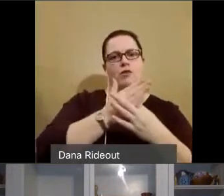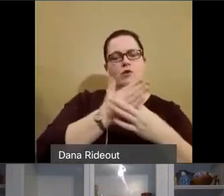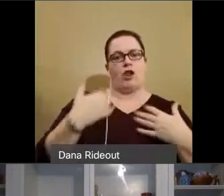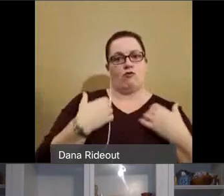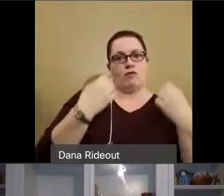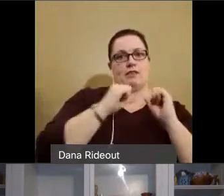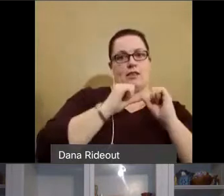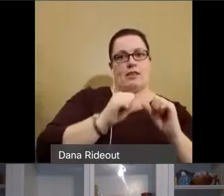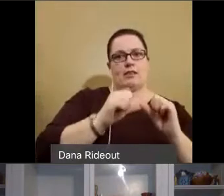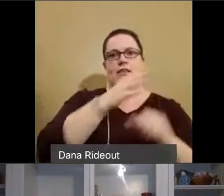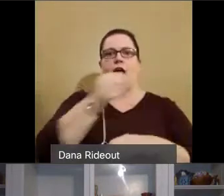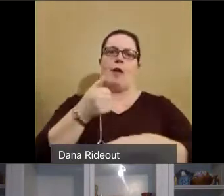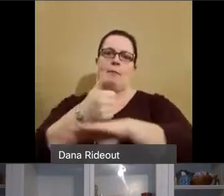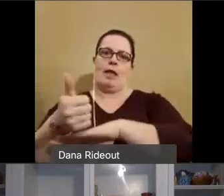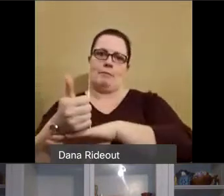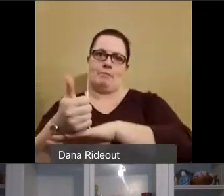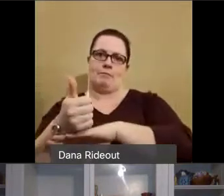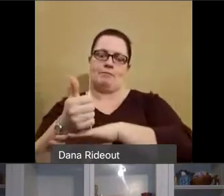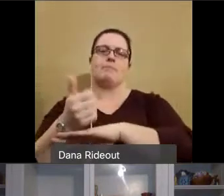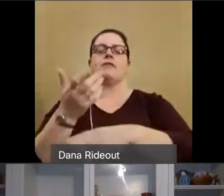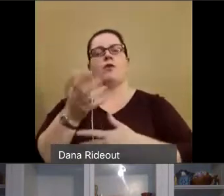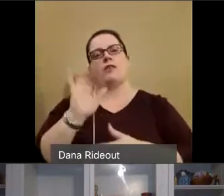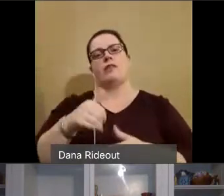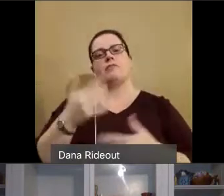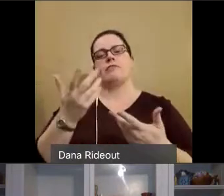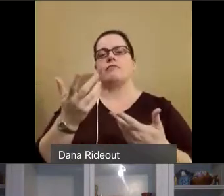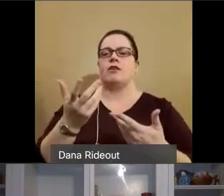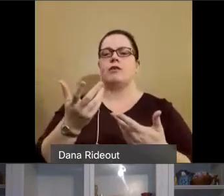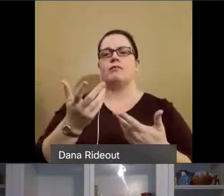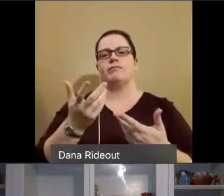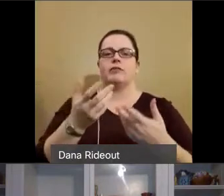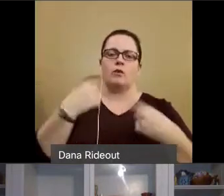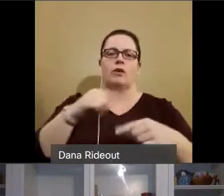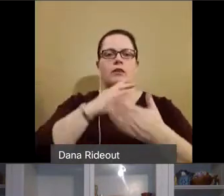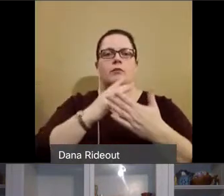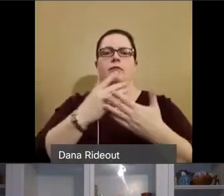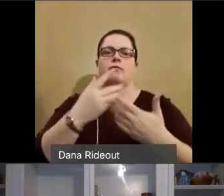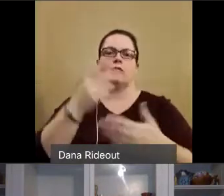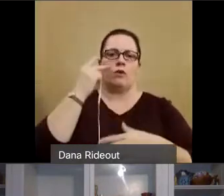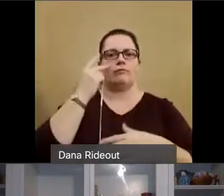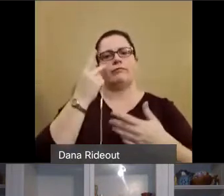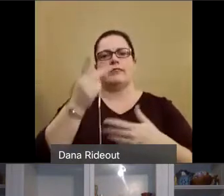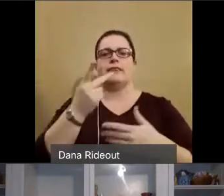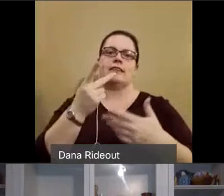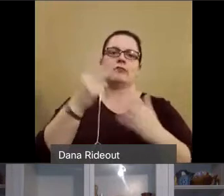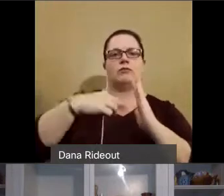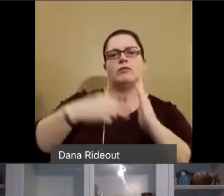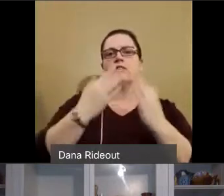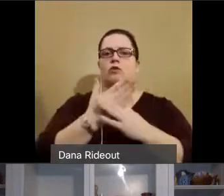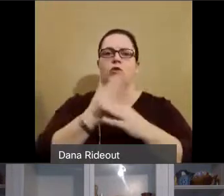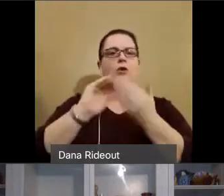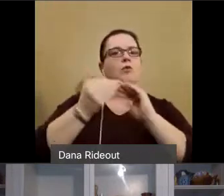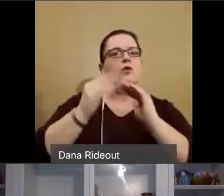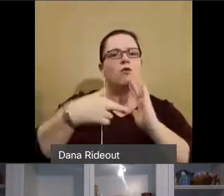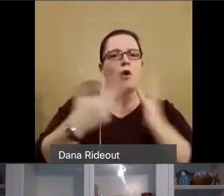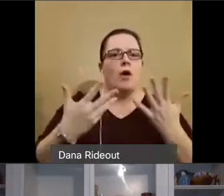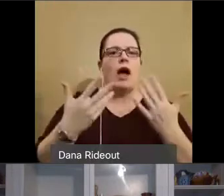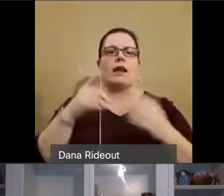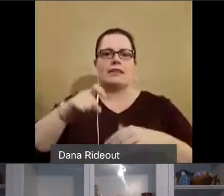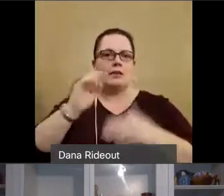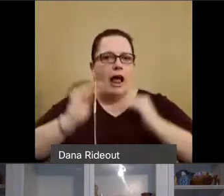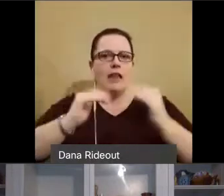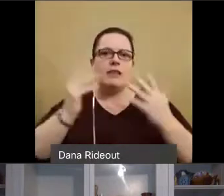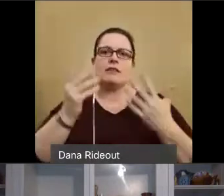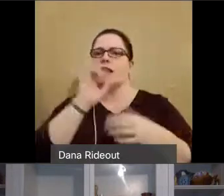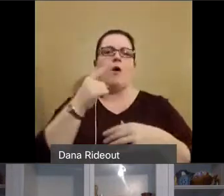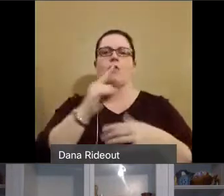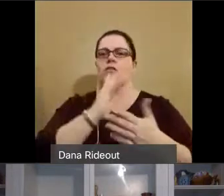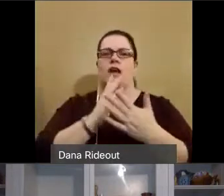And although there have been lots of discussions, and once you start looking at literature about the role of communities and the need for balance and not just saying resilience is all that bad.